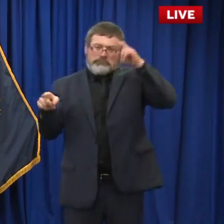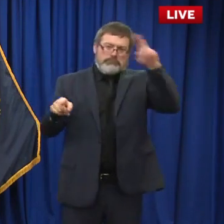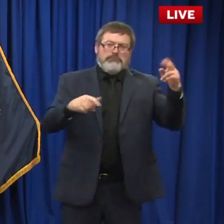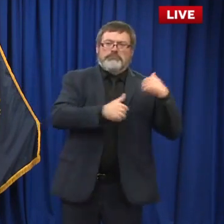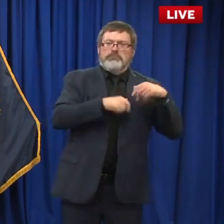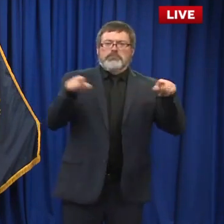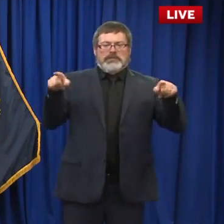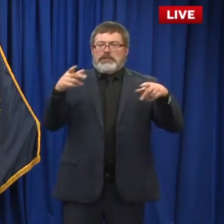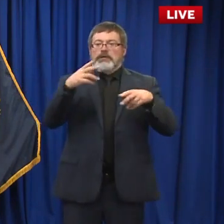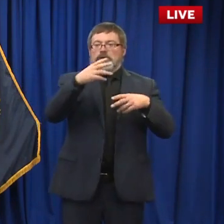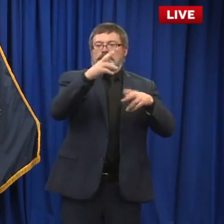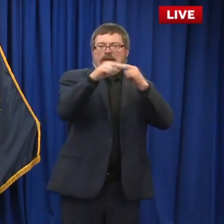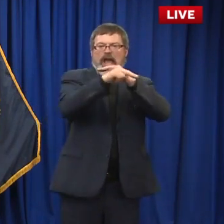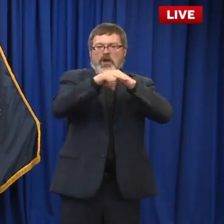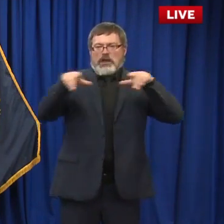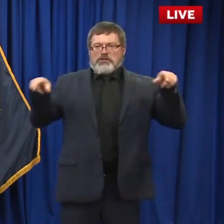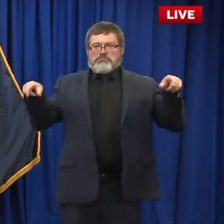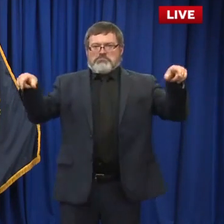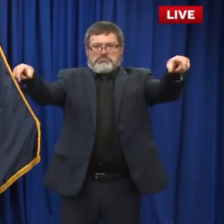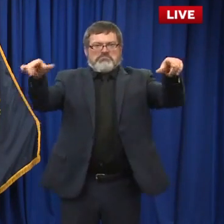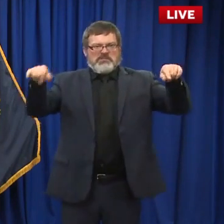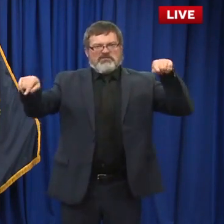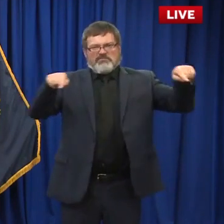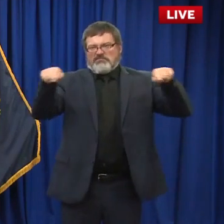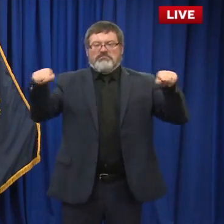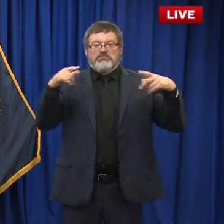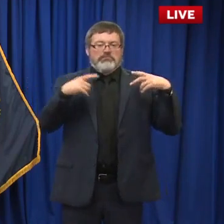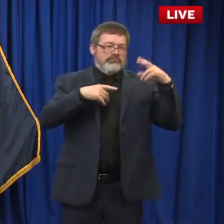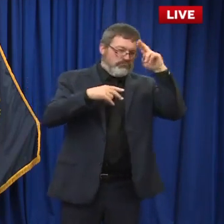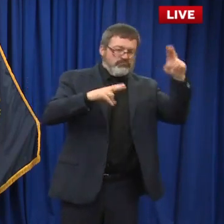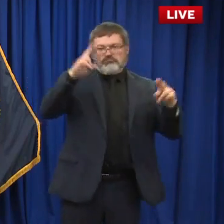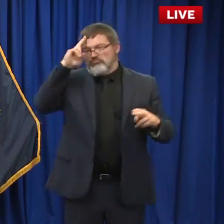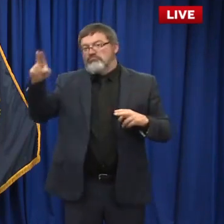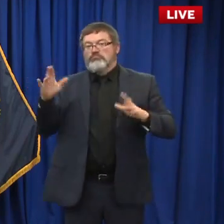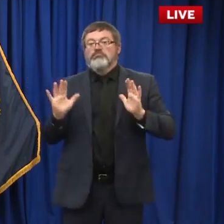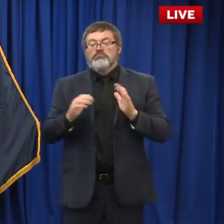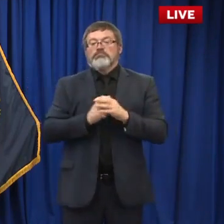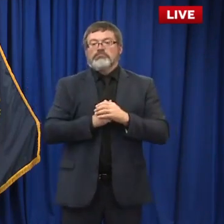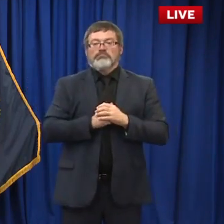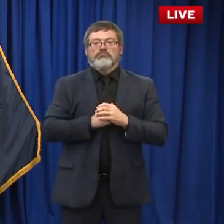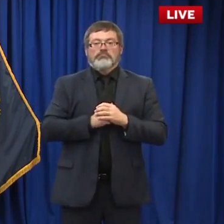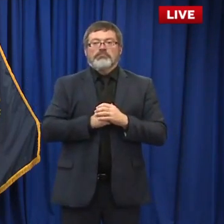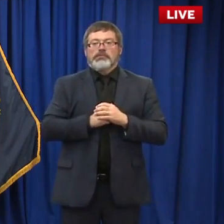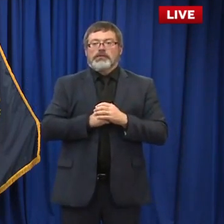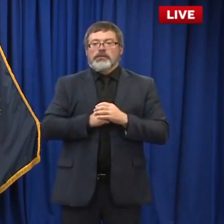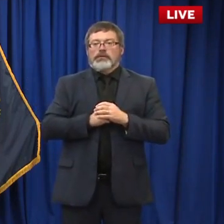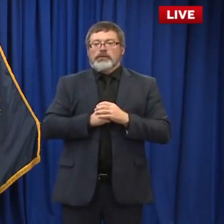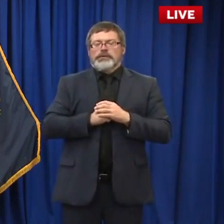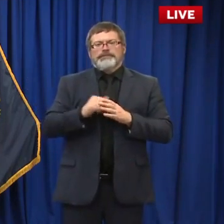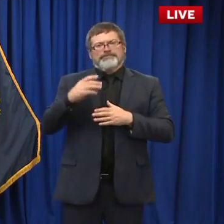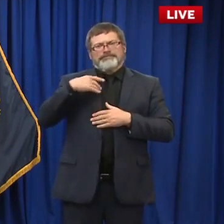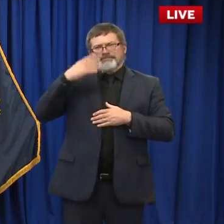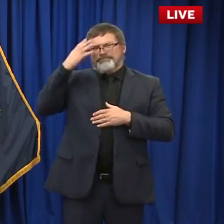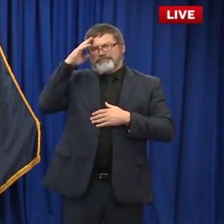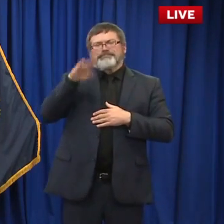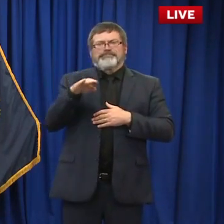I'VE GOTTEN TO KNOW BOTH OF THOSE FAMILIES VERY WELL, BUT ROUTE 125 IN THAT AREA WILL BE NAMED FOR OFFICER STEVE ARKELL.